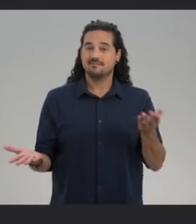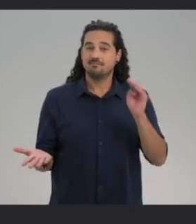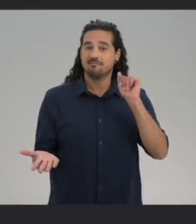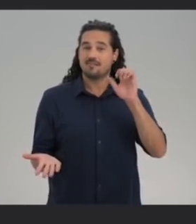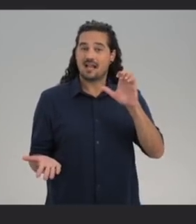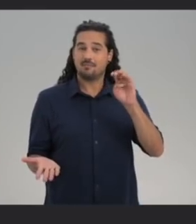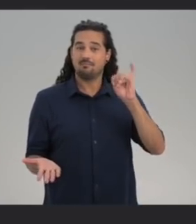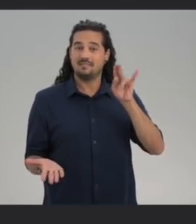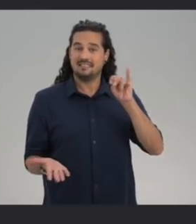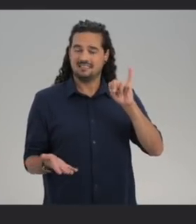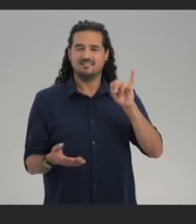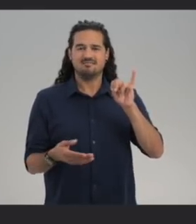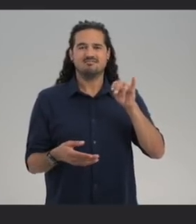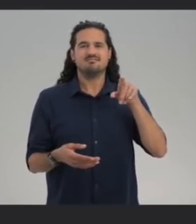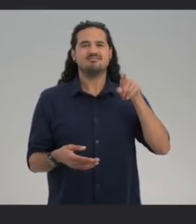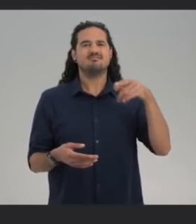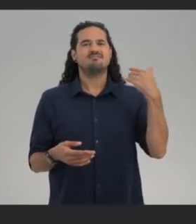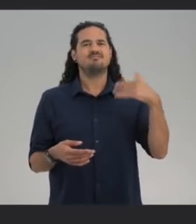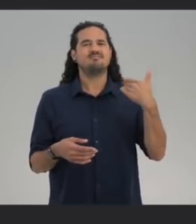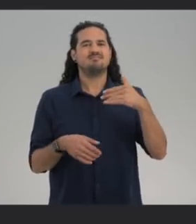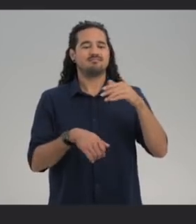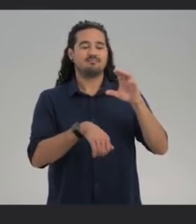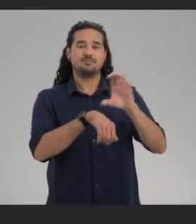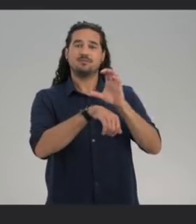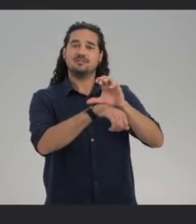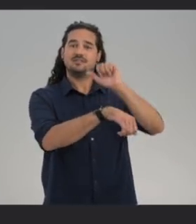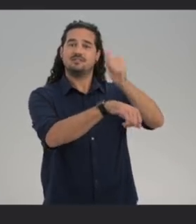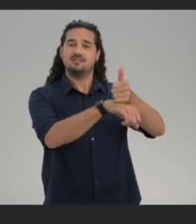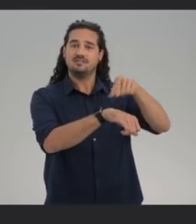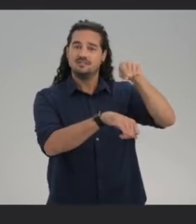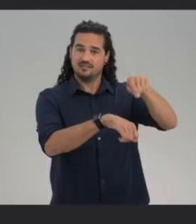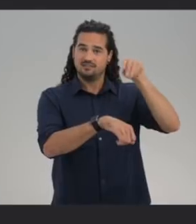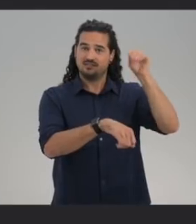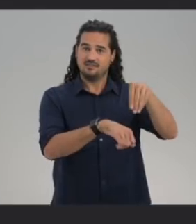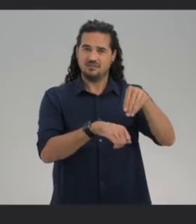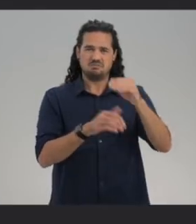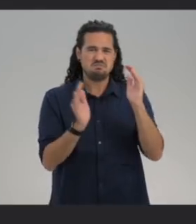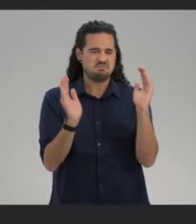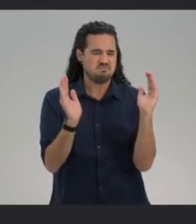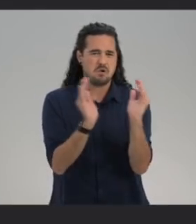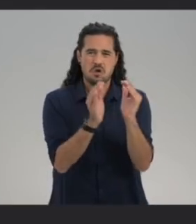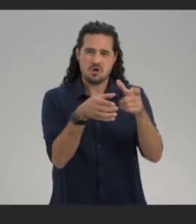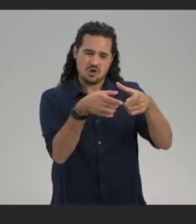Mac mini delivers the Mac desktop experience in an incredibly small form factor.